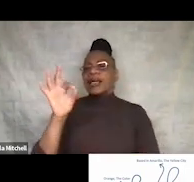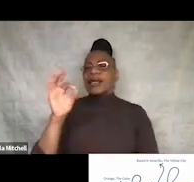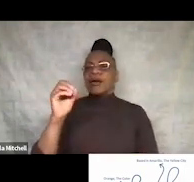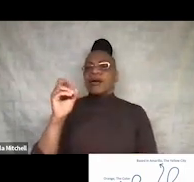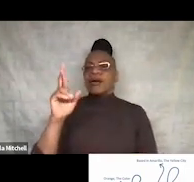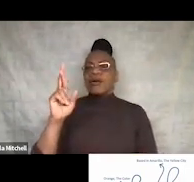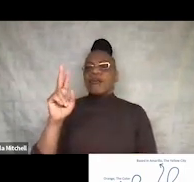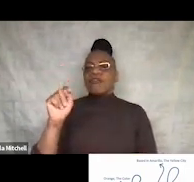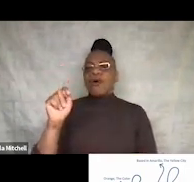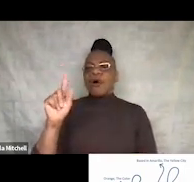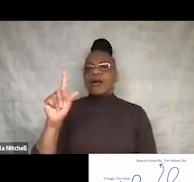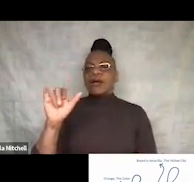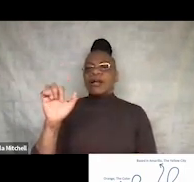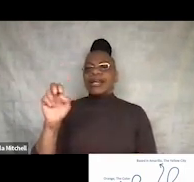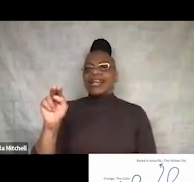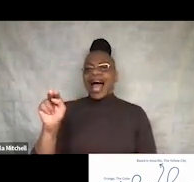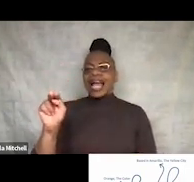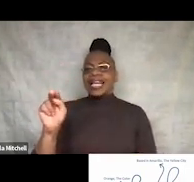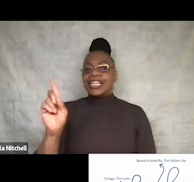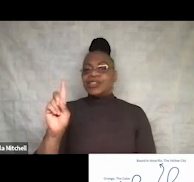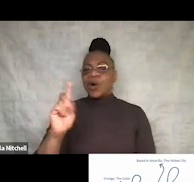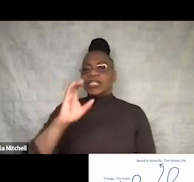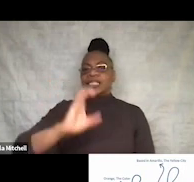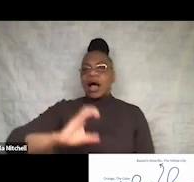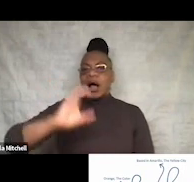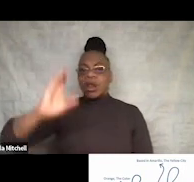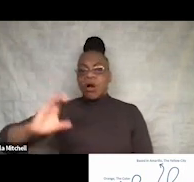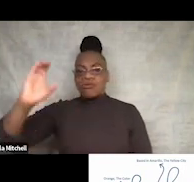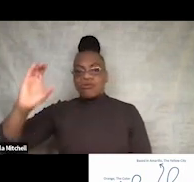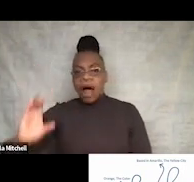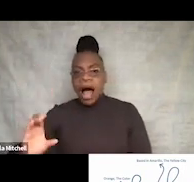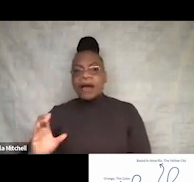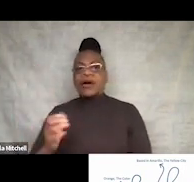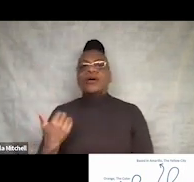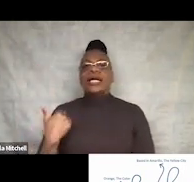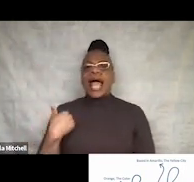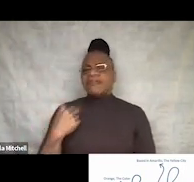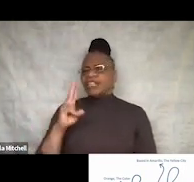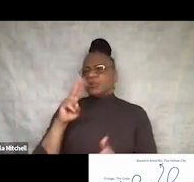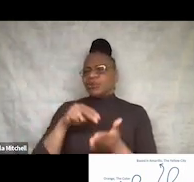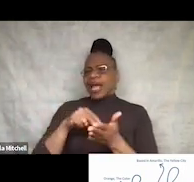very small community, Las Animas, 2,700 folks. And this was, you know,